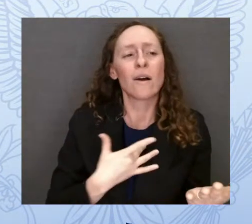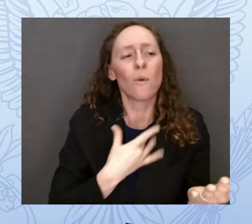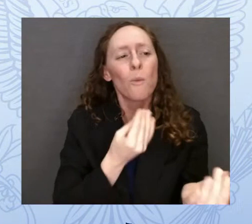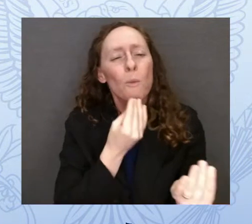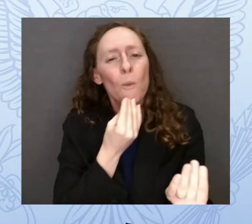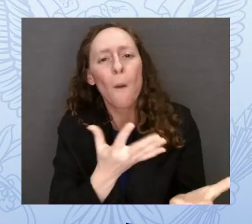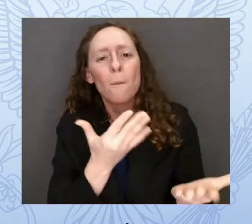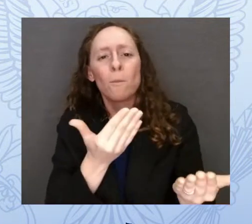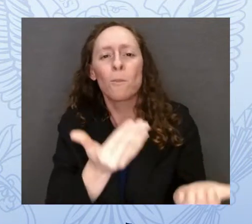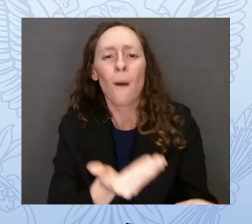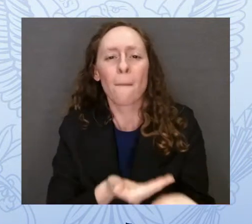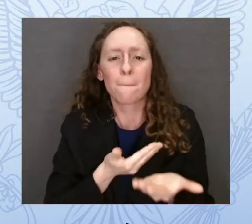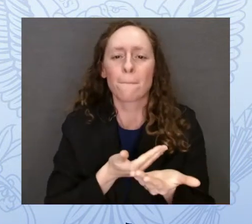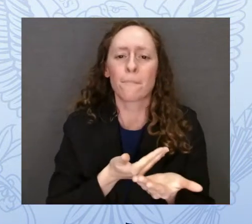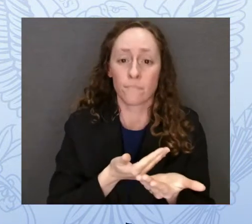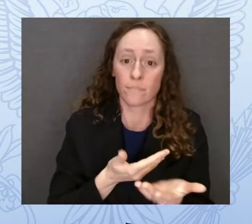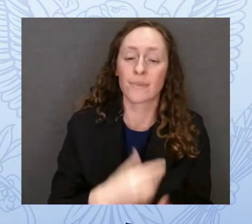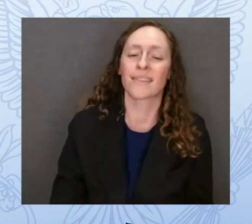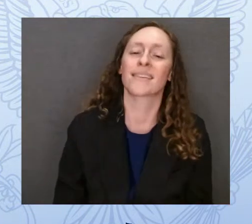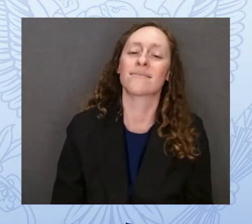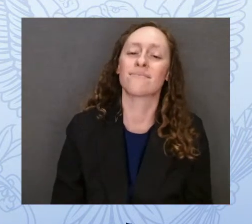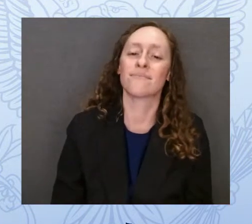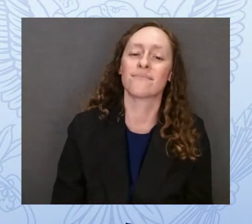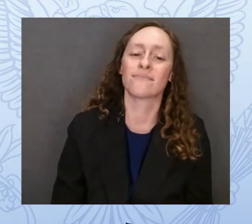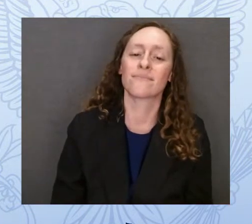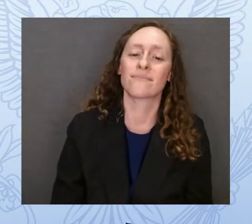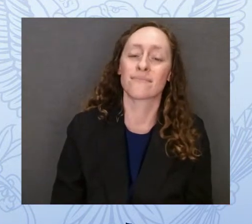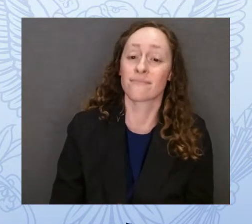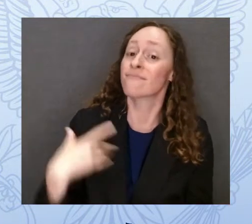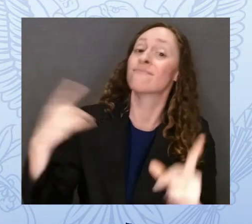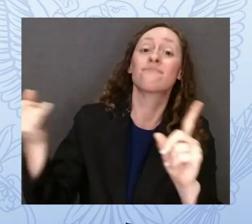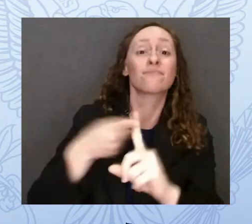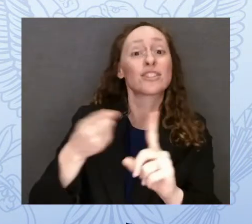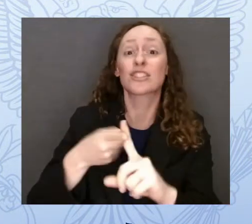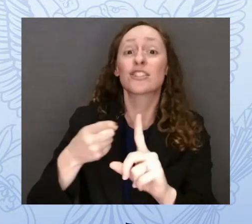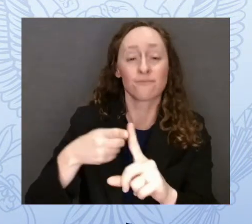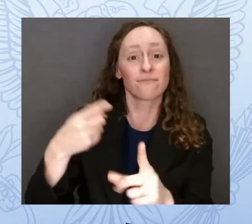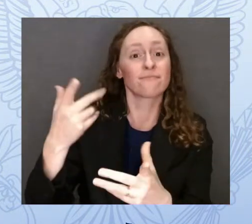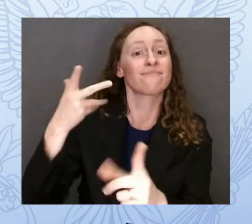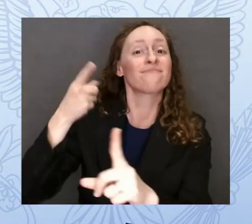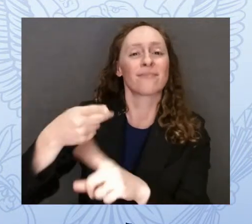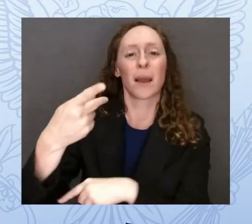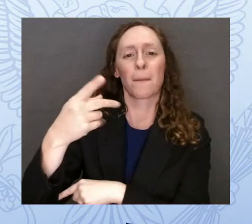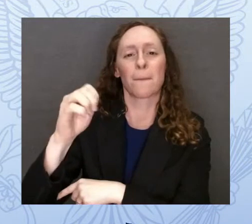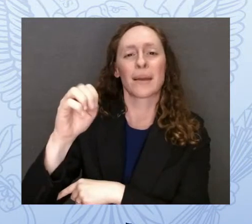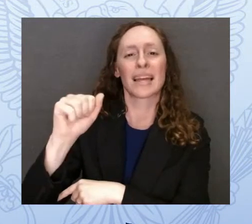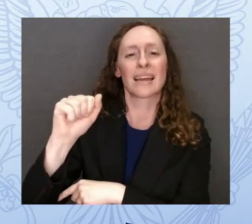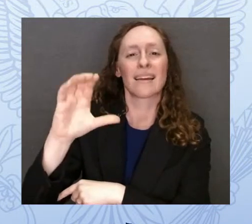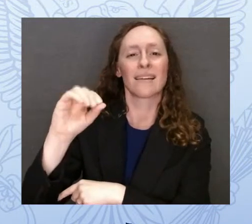From the invitations to the programs to the pavilion, we wanted to evoke that breathtaking feeling